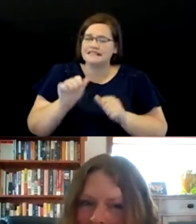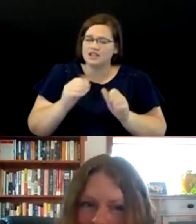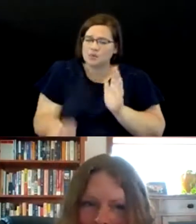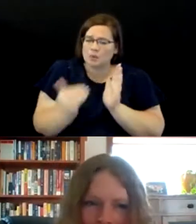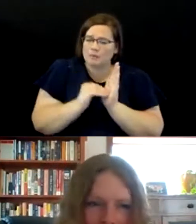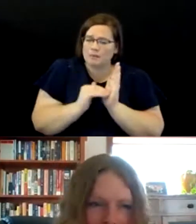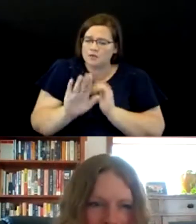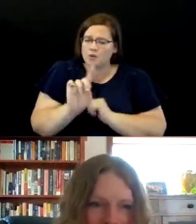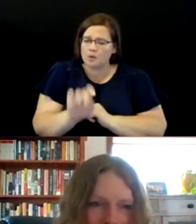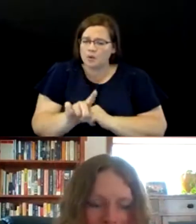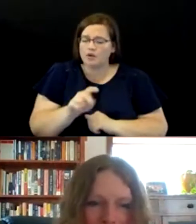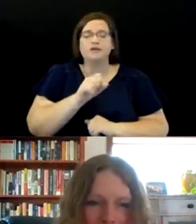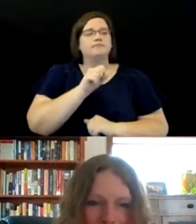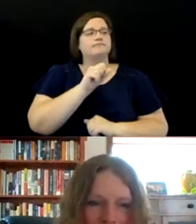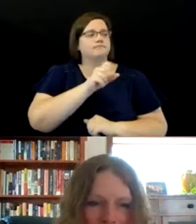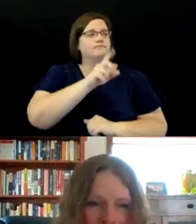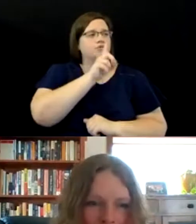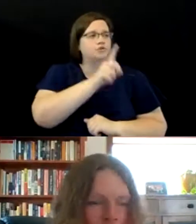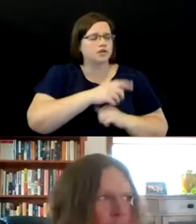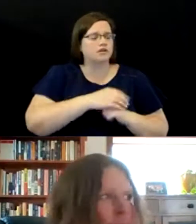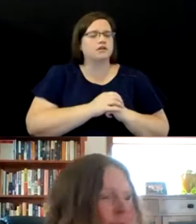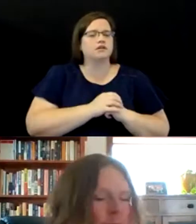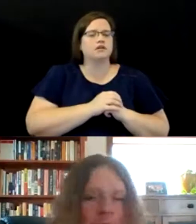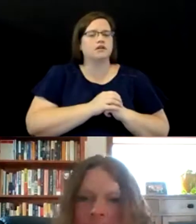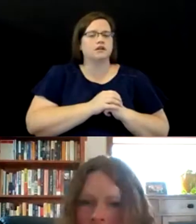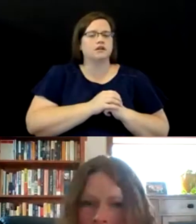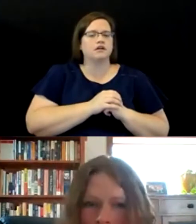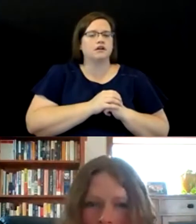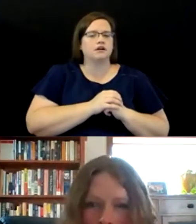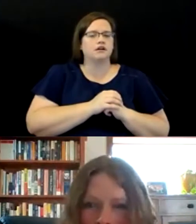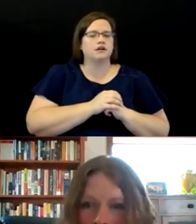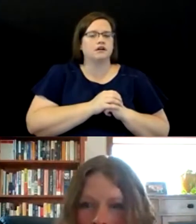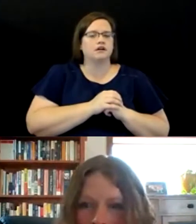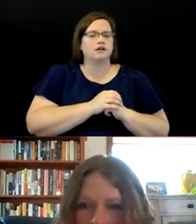Yeah, sure. How many people have